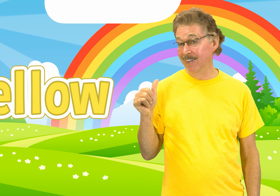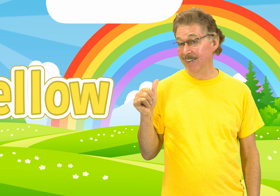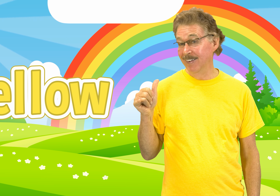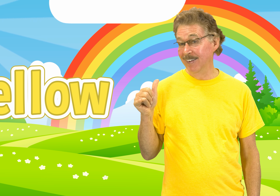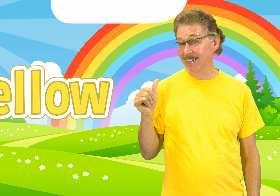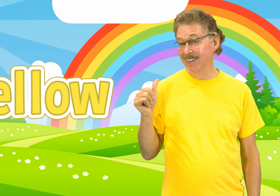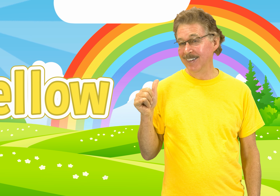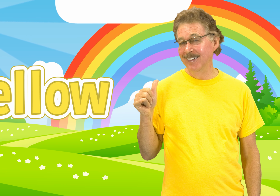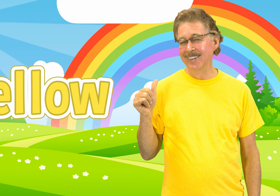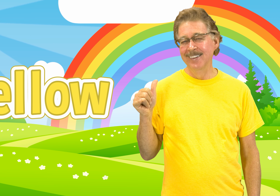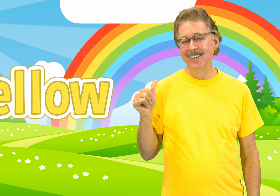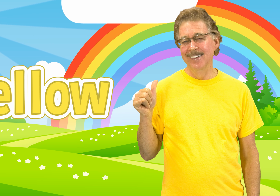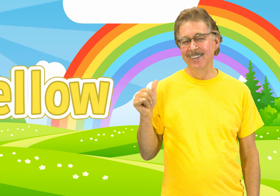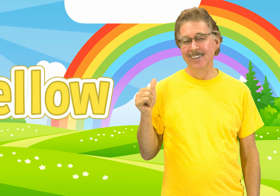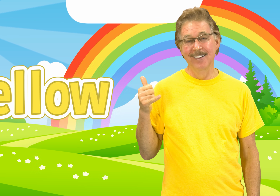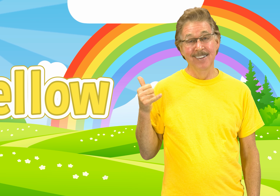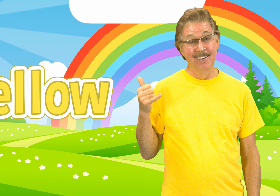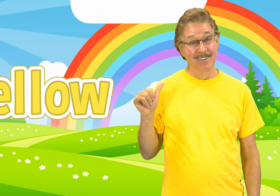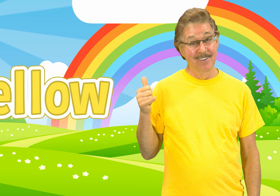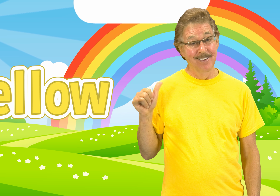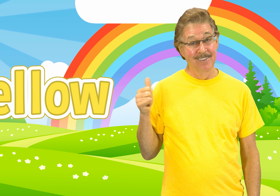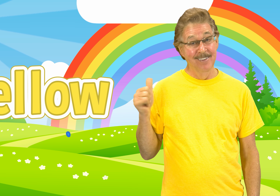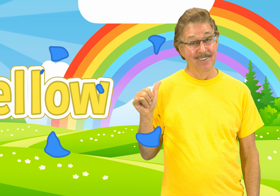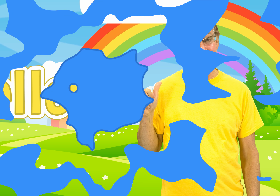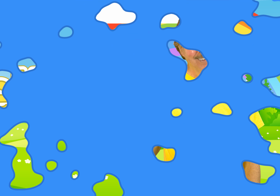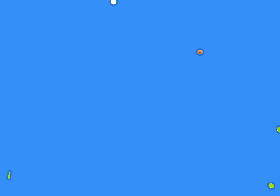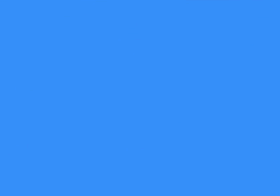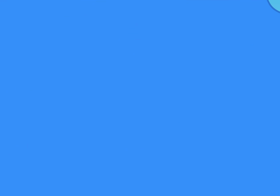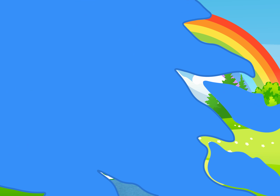This is the sign for yellow